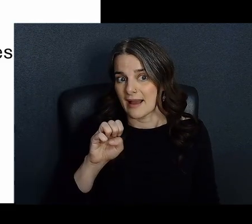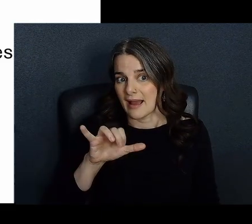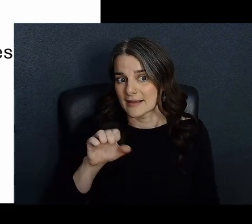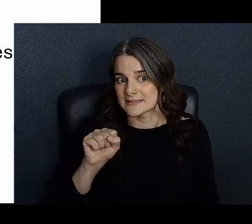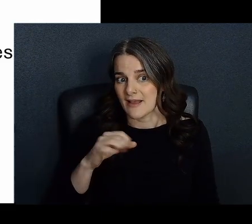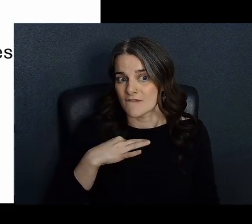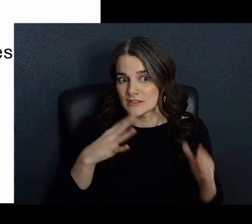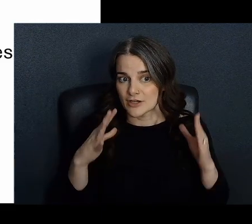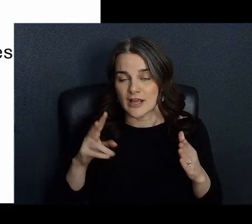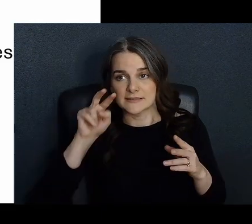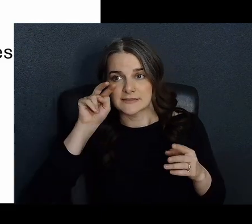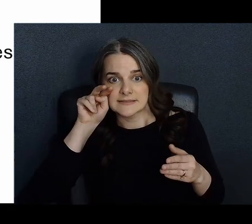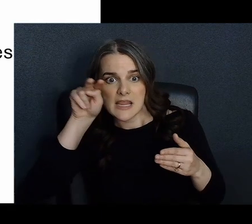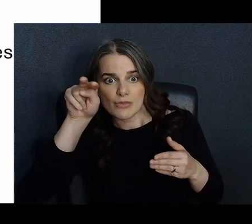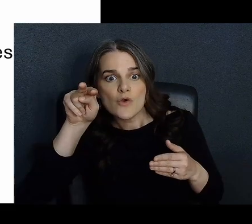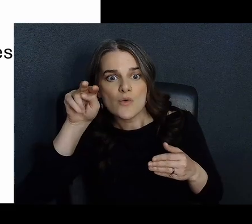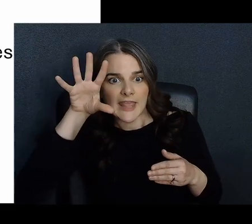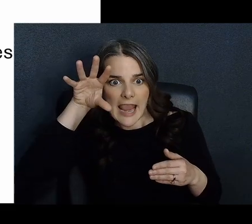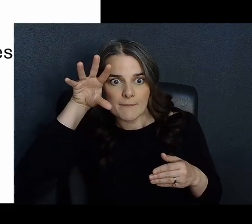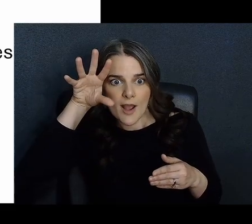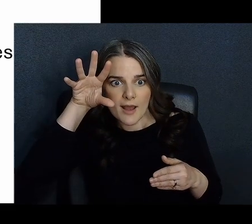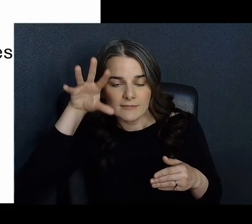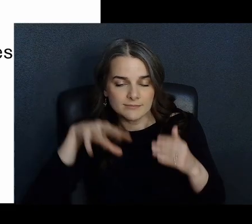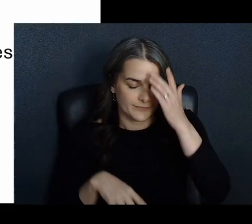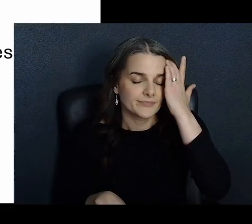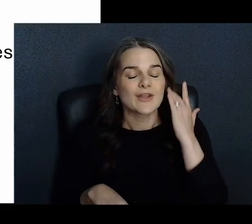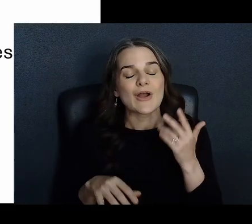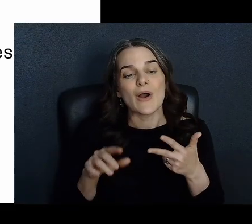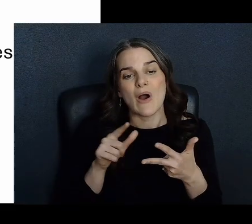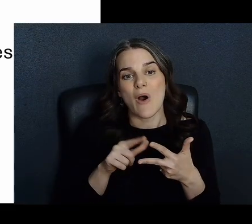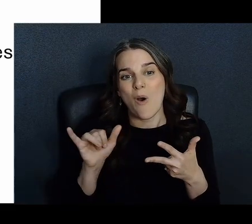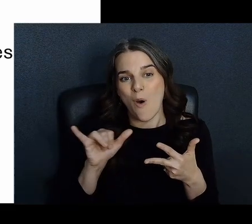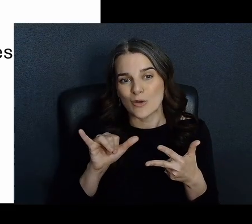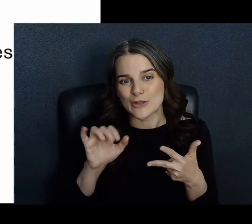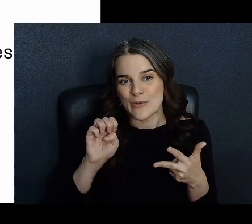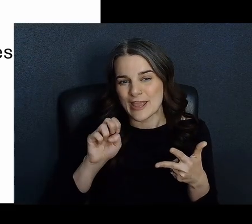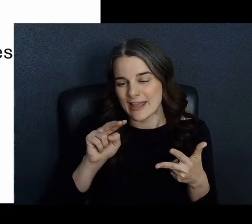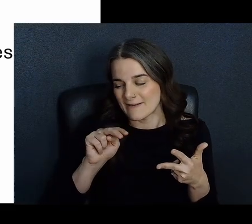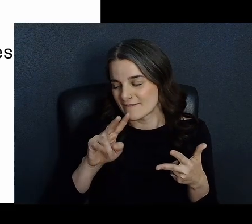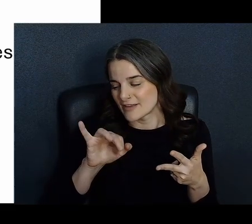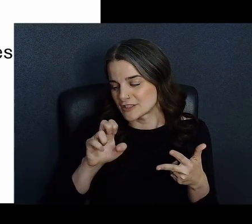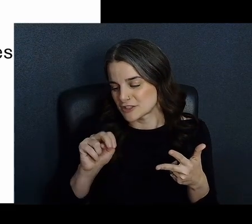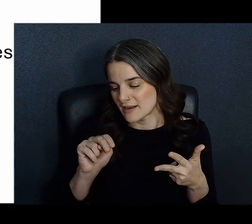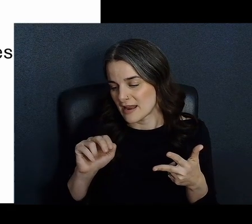It also has something called Envision Ally, which means it's a group of people that have